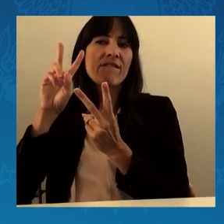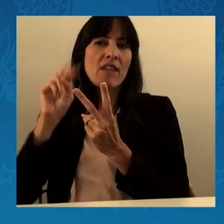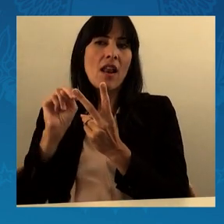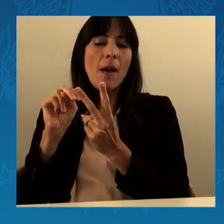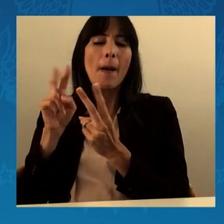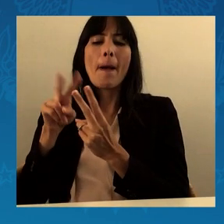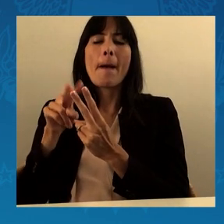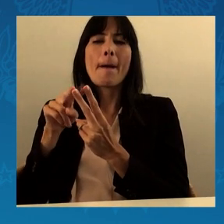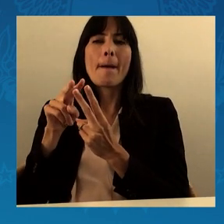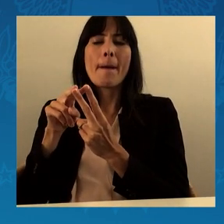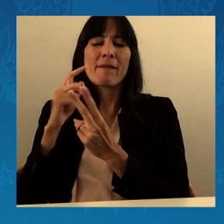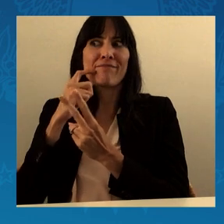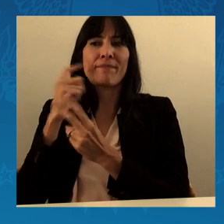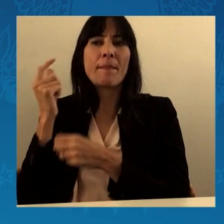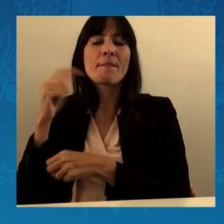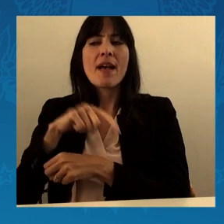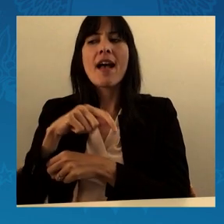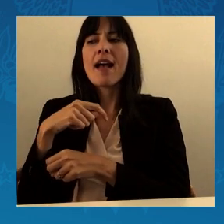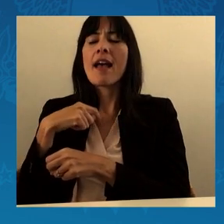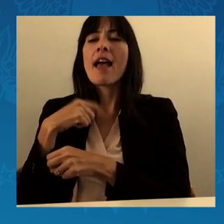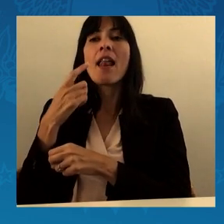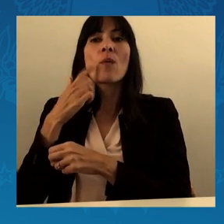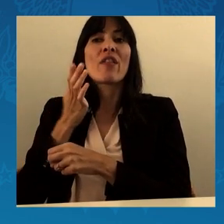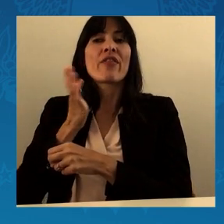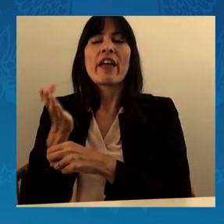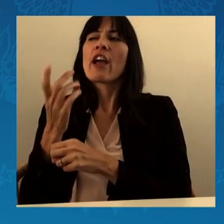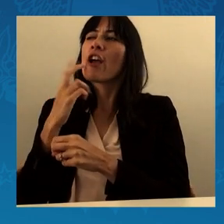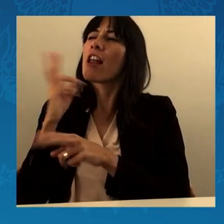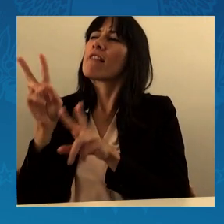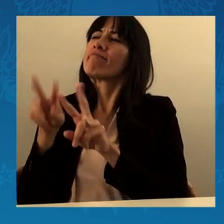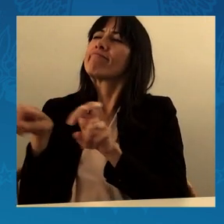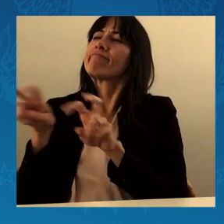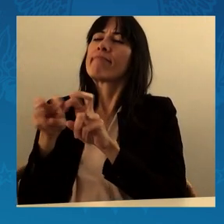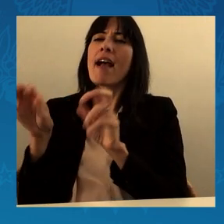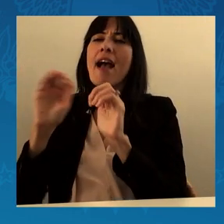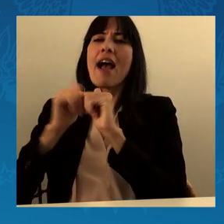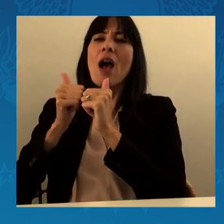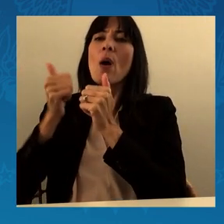on that trip was supply chain and what's happening in terms of our ability